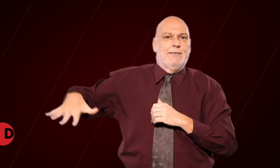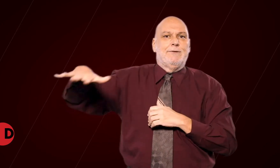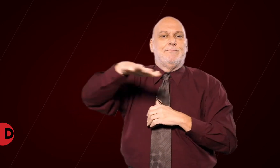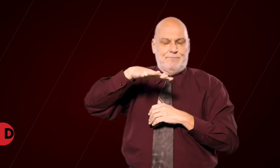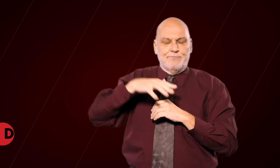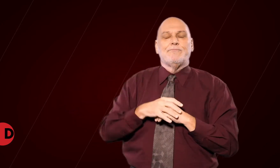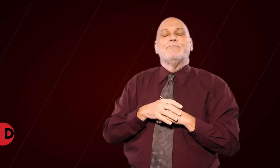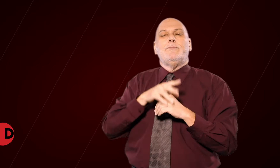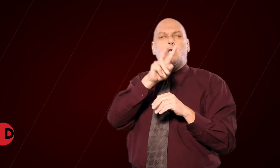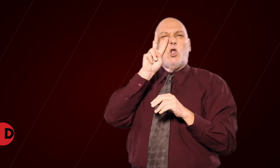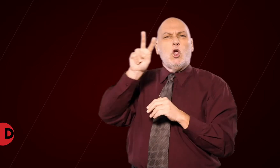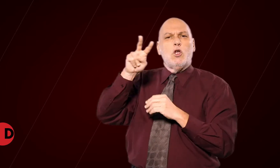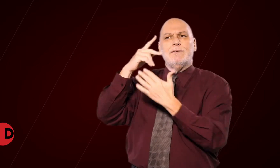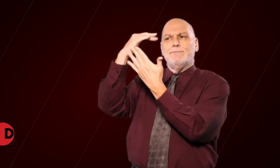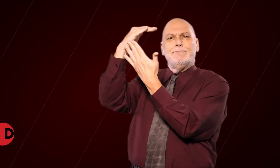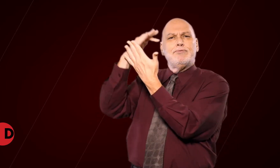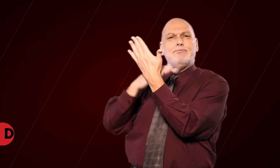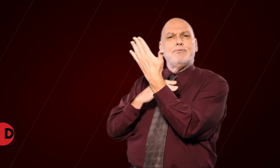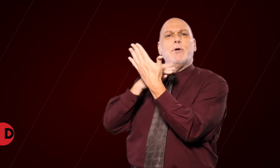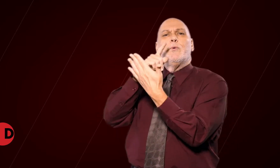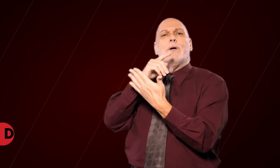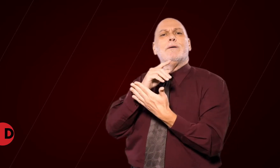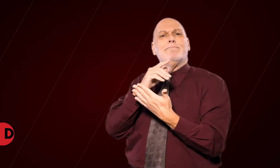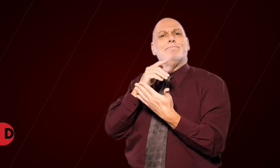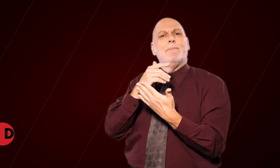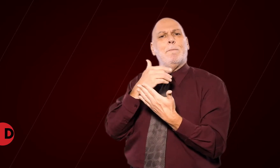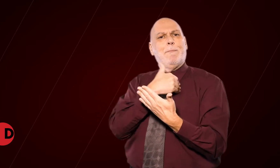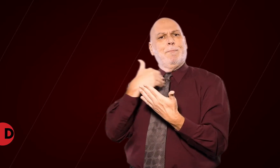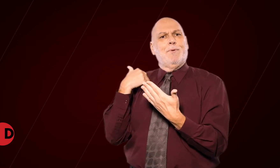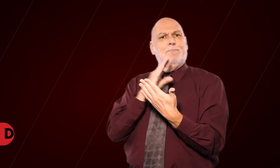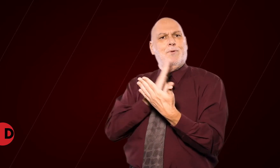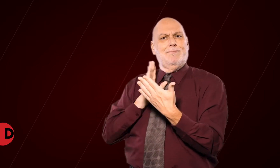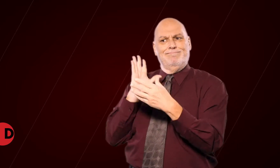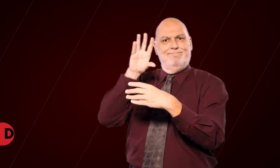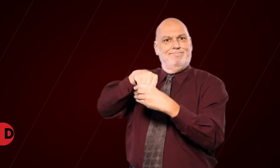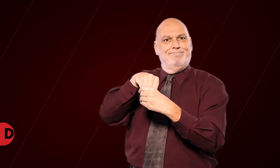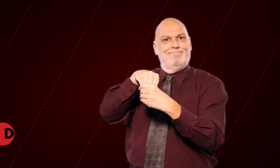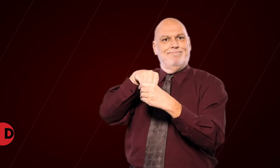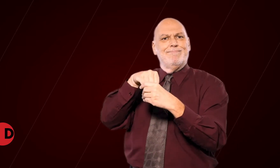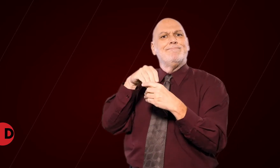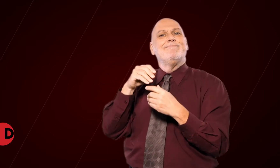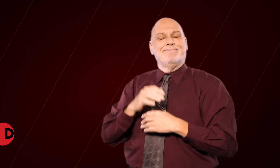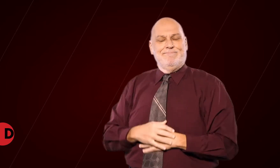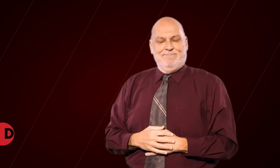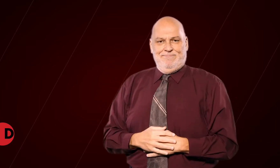or involved in the disability community.